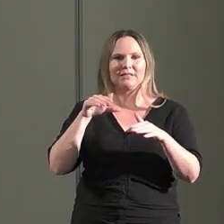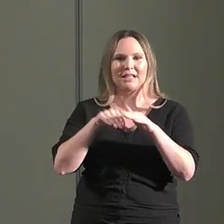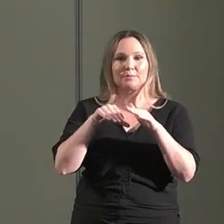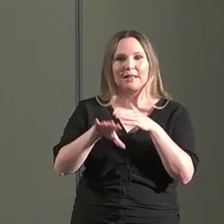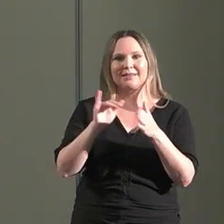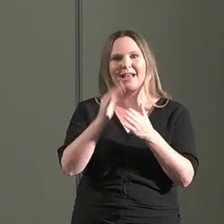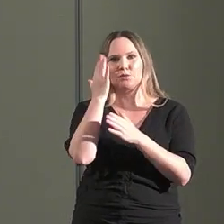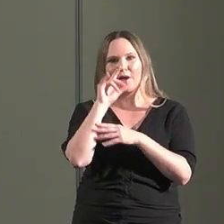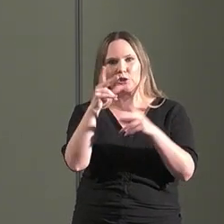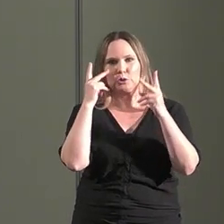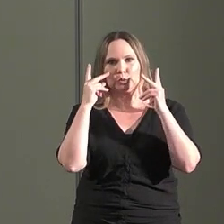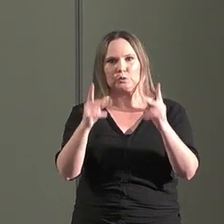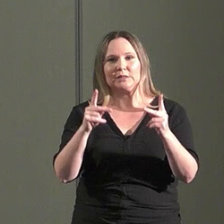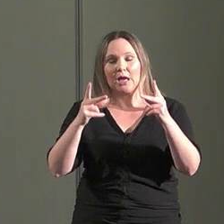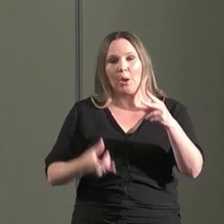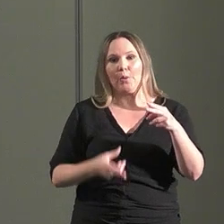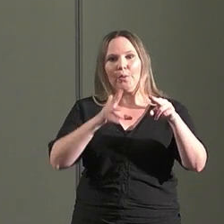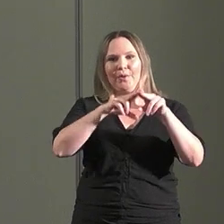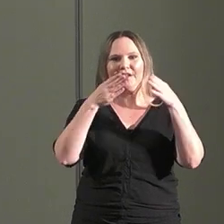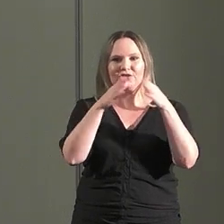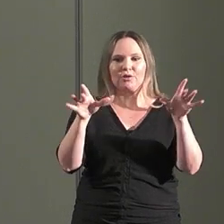in general statements.